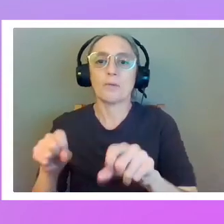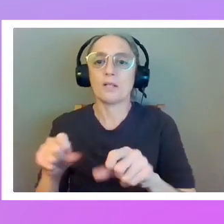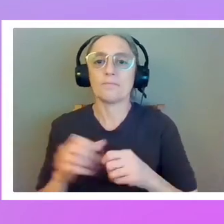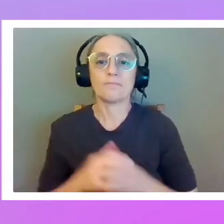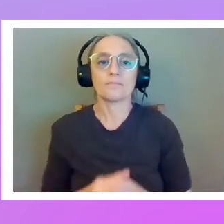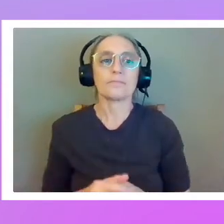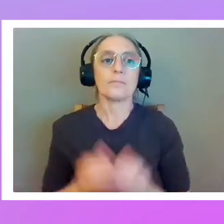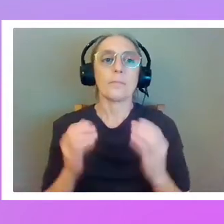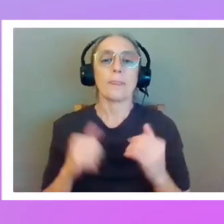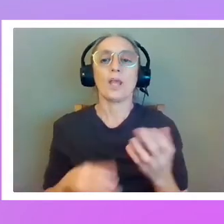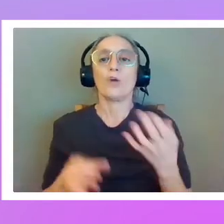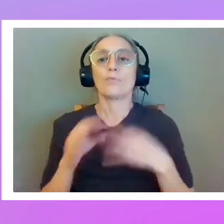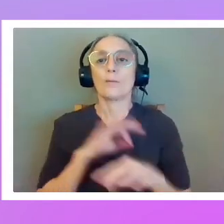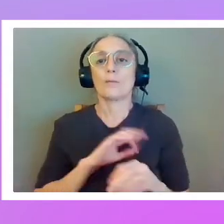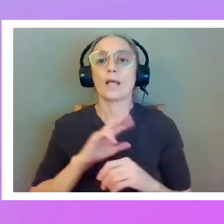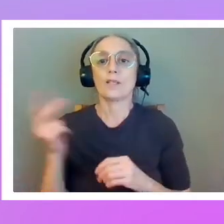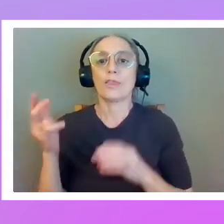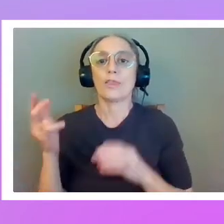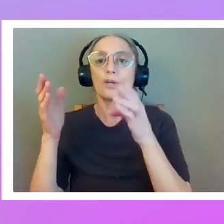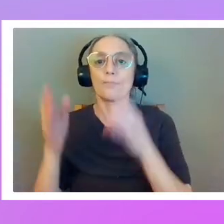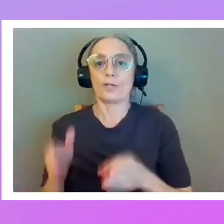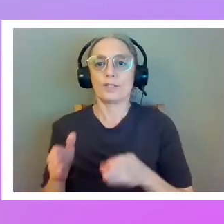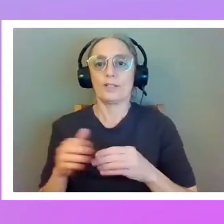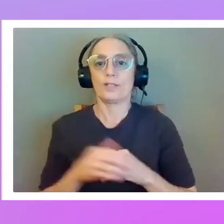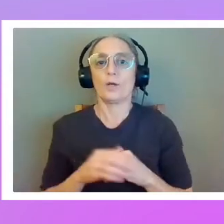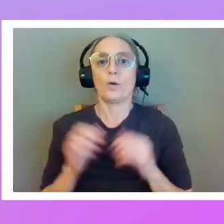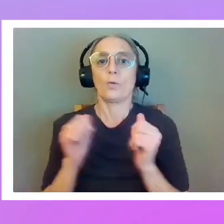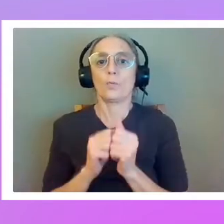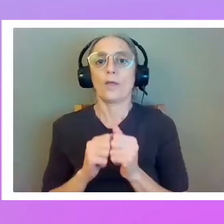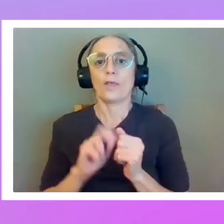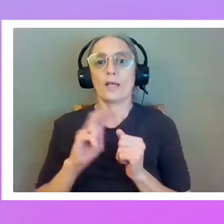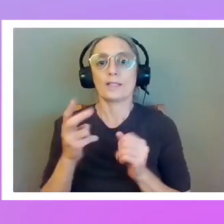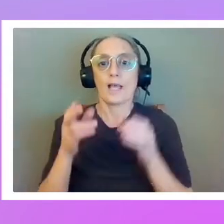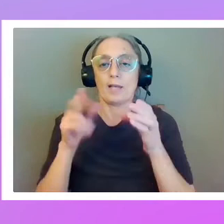Replace third person with second person pronouns.